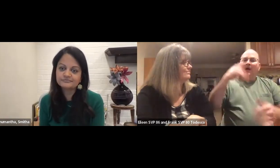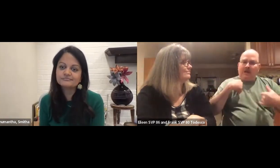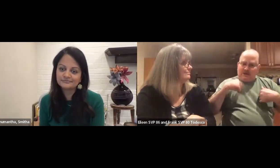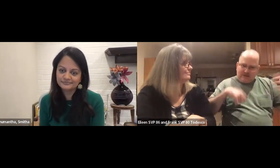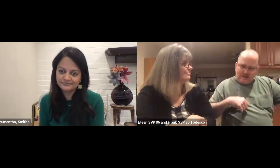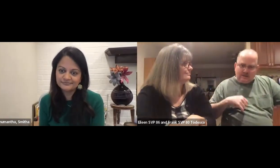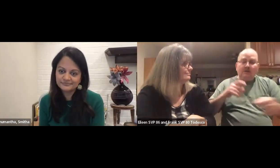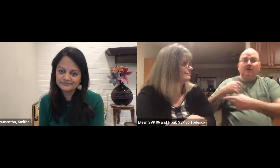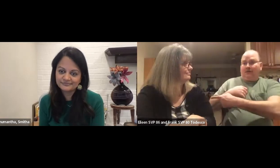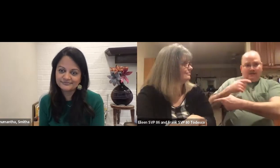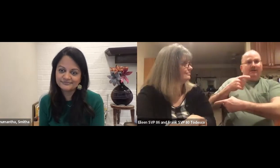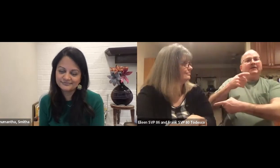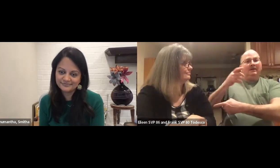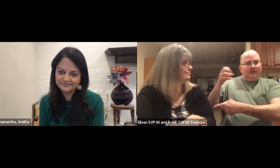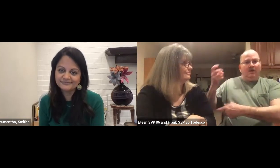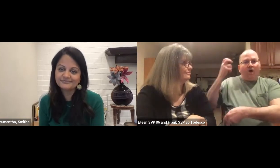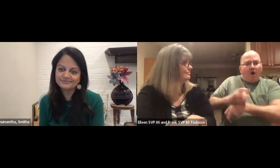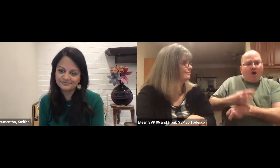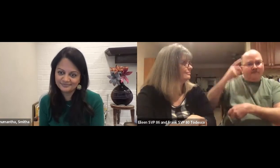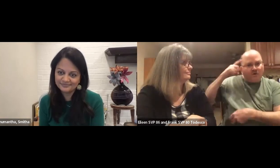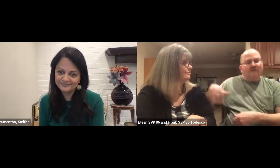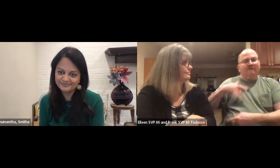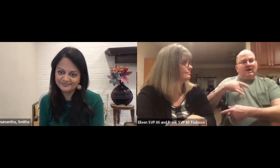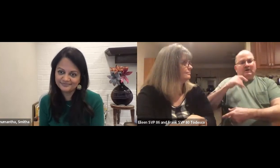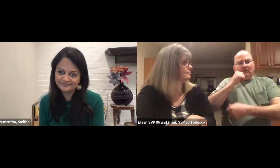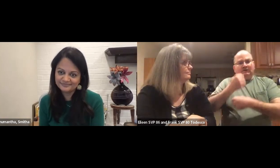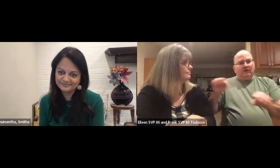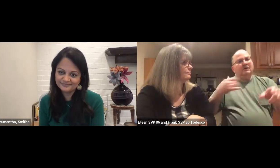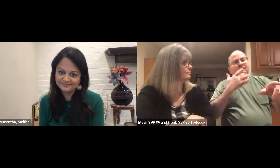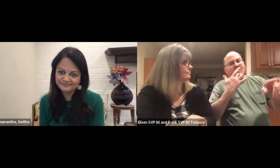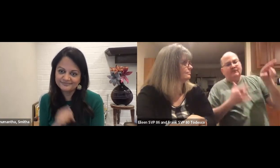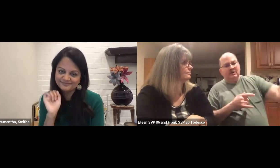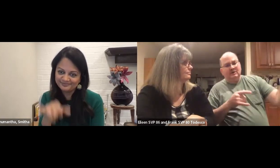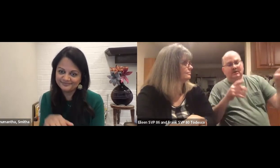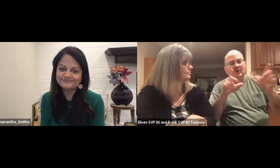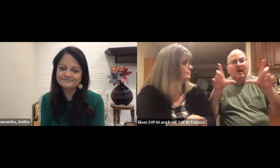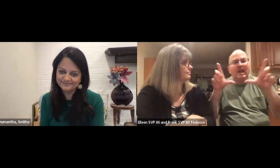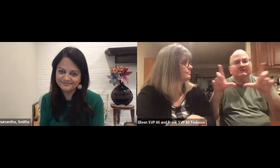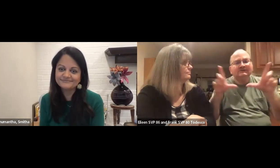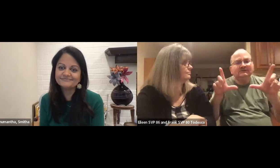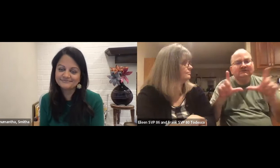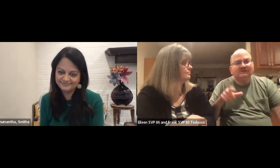Right, so I don't want her to get upset with me for me trying to bathe her and even for Eileen to do it.